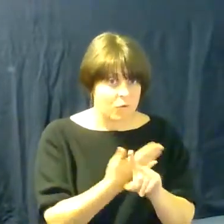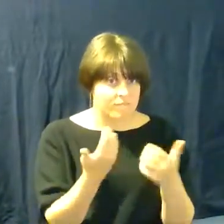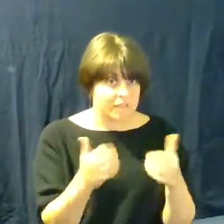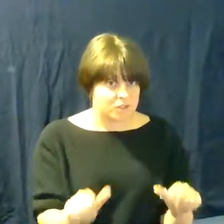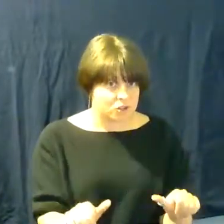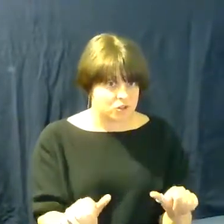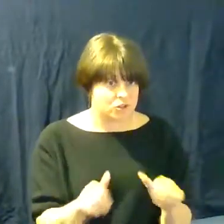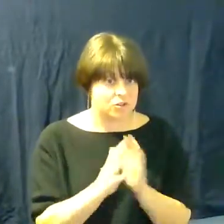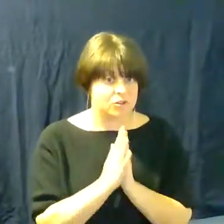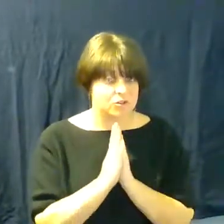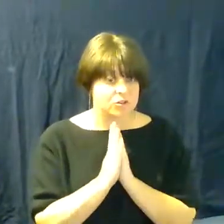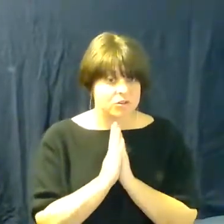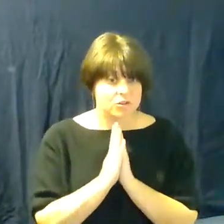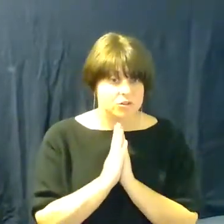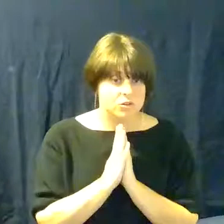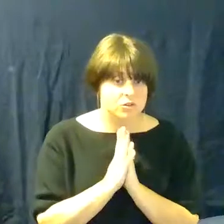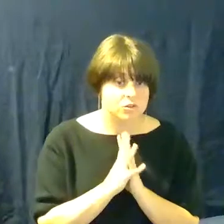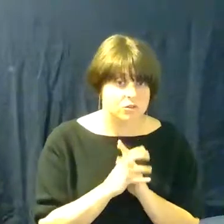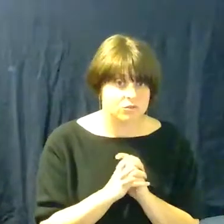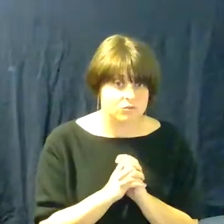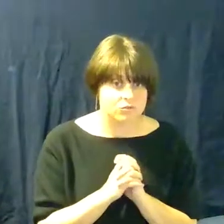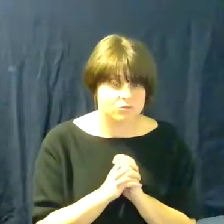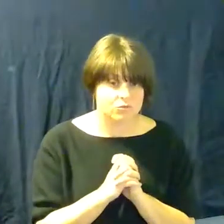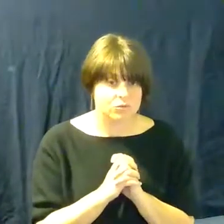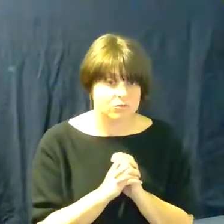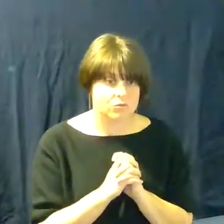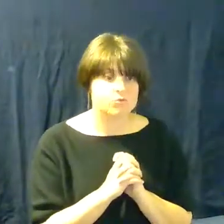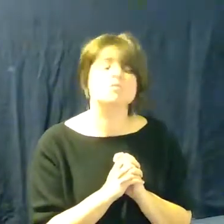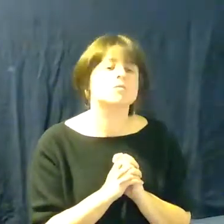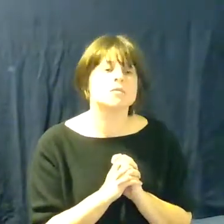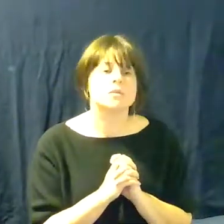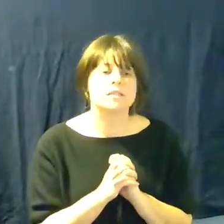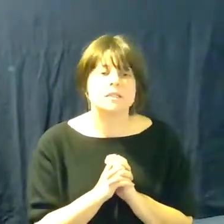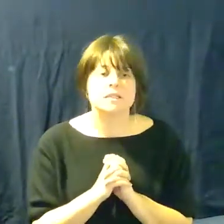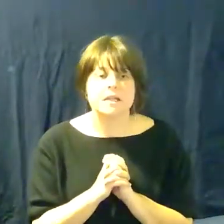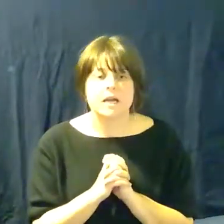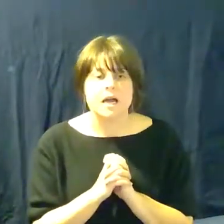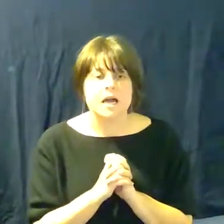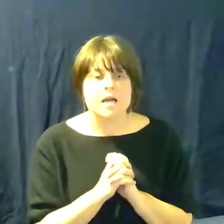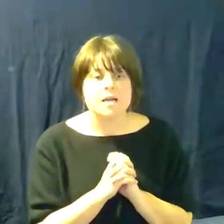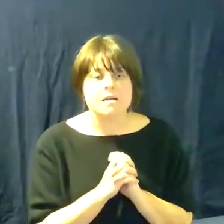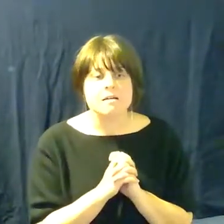I will just check one last time with Heat her, if you have any further questions or comments before we